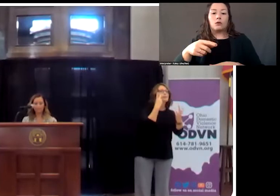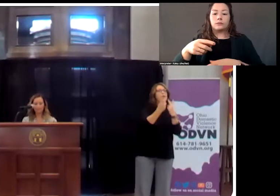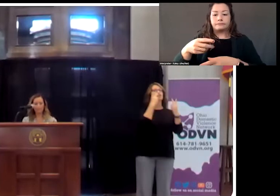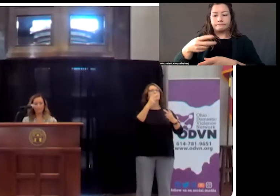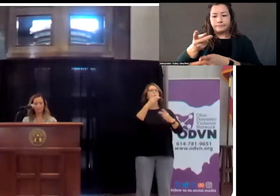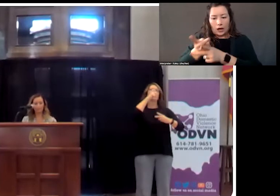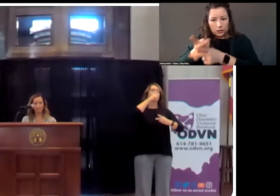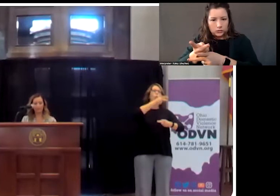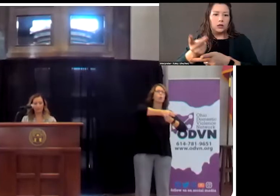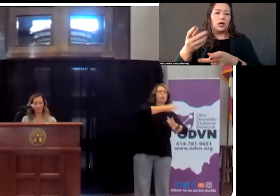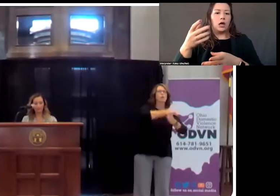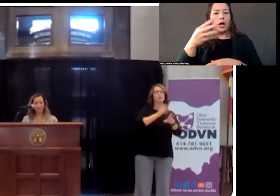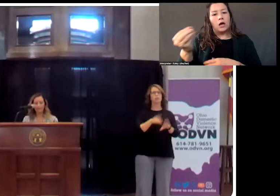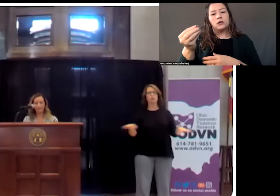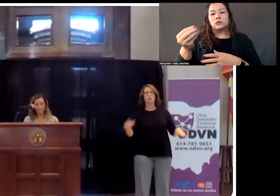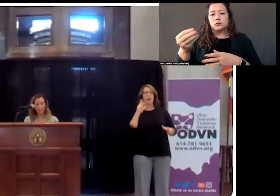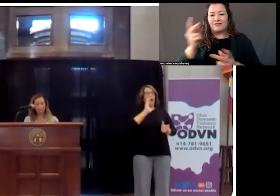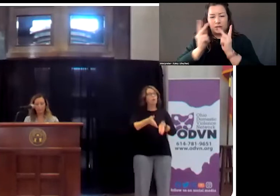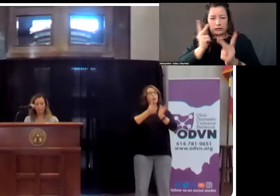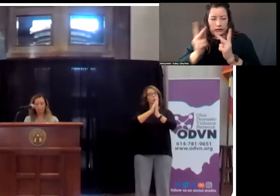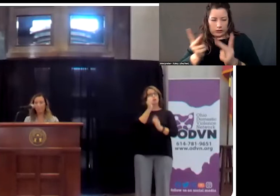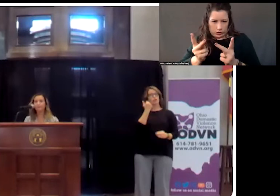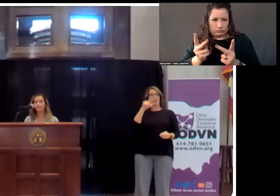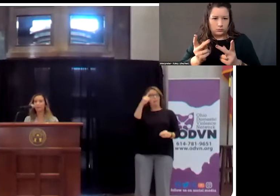I requested the GAL and I paid for her myself